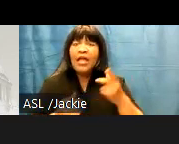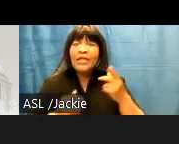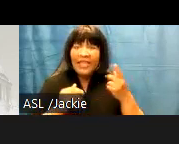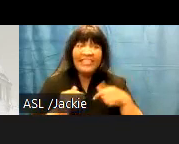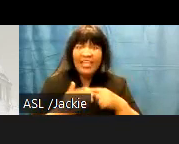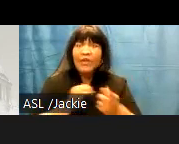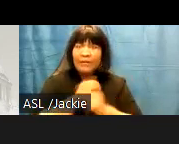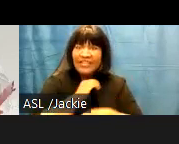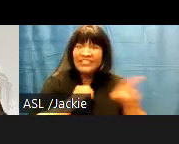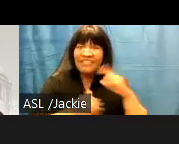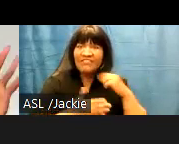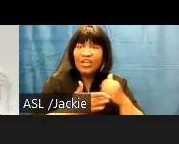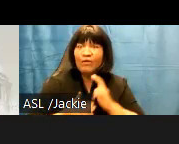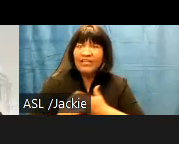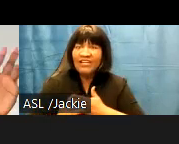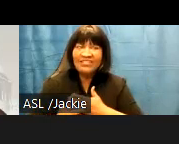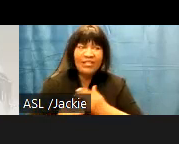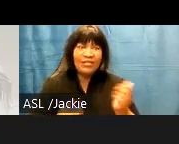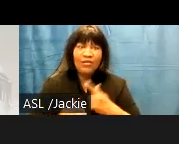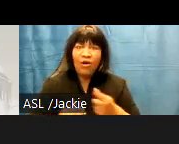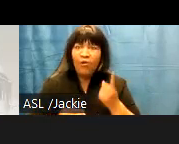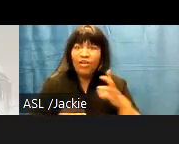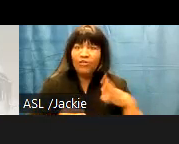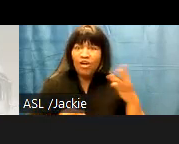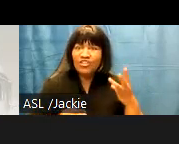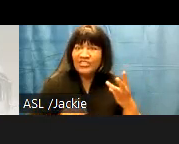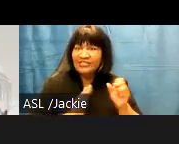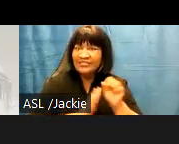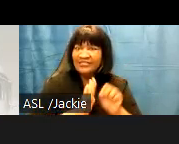their assistance because we are all Washington. Does that really make sense?